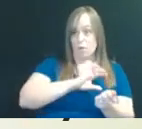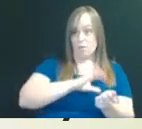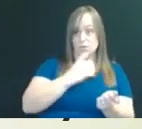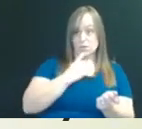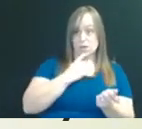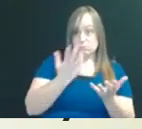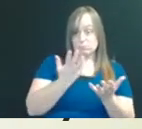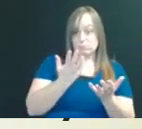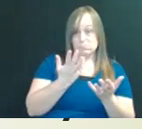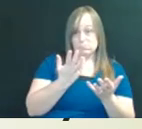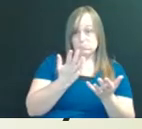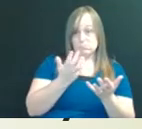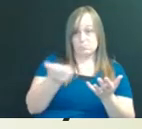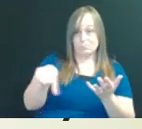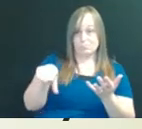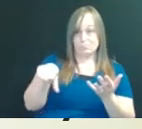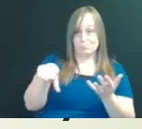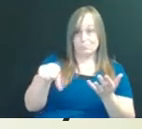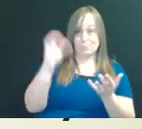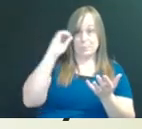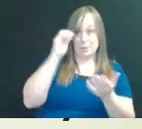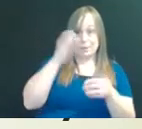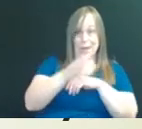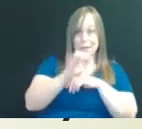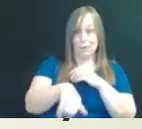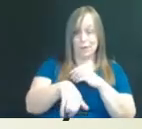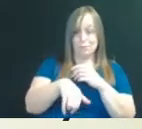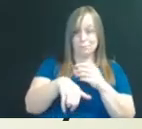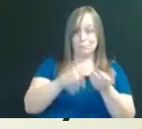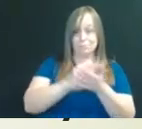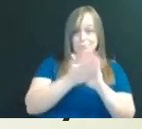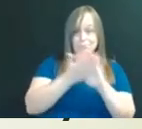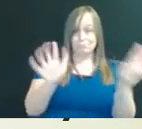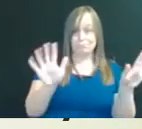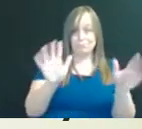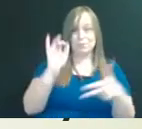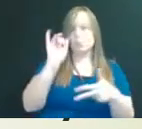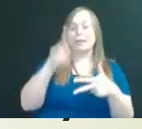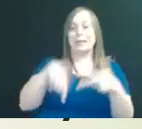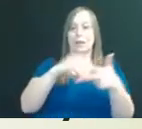they may issue an opinion after the hearing and you can't do anything with